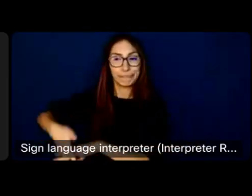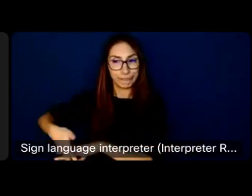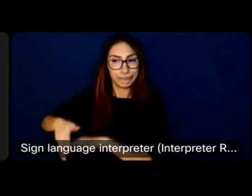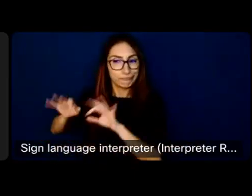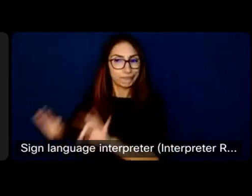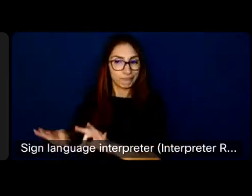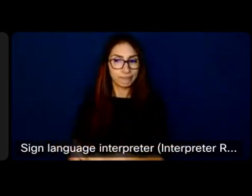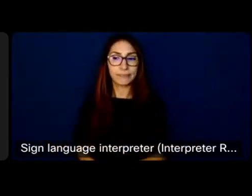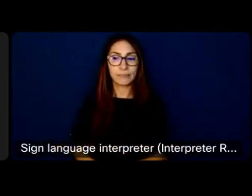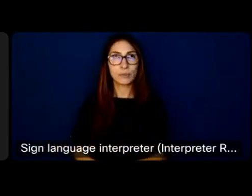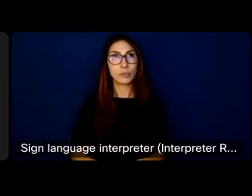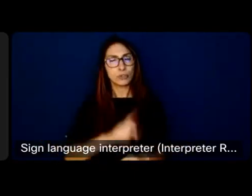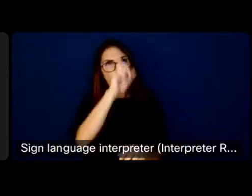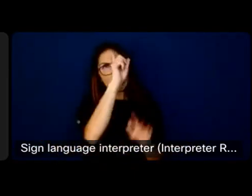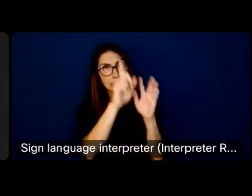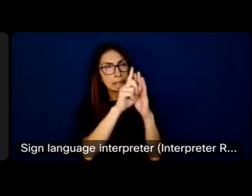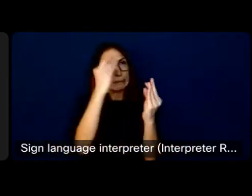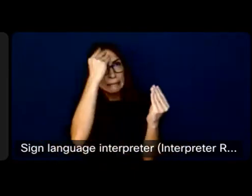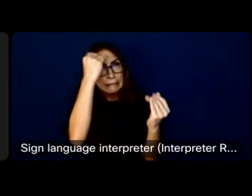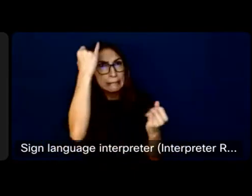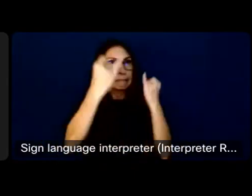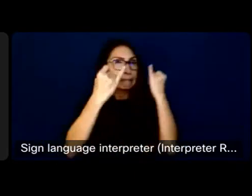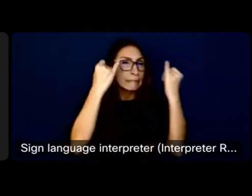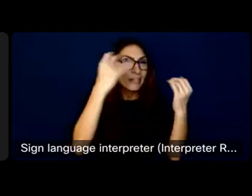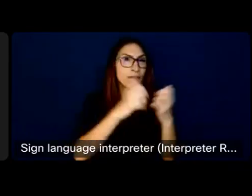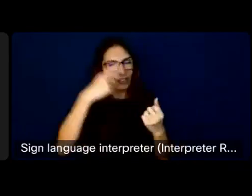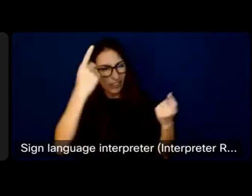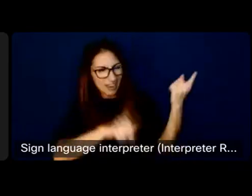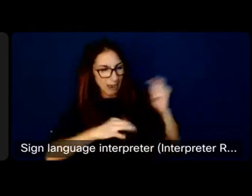collaborative models and working with each other in the aging